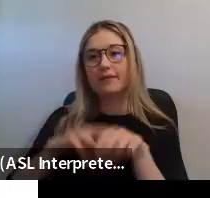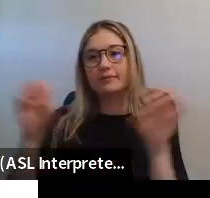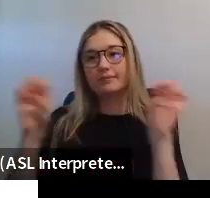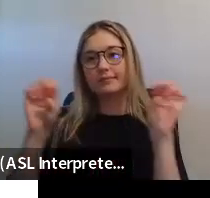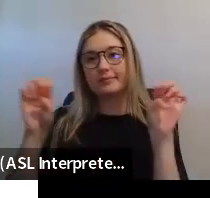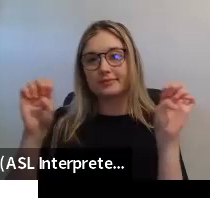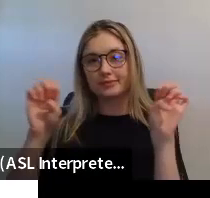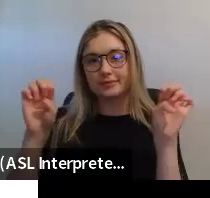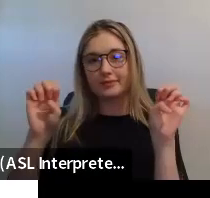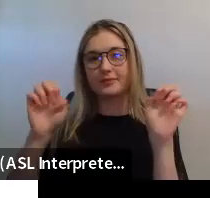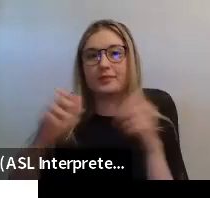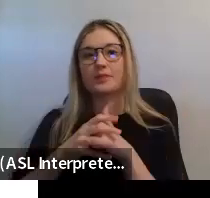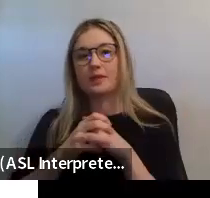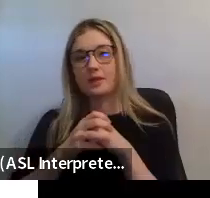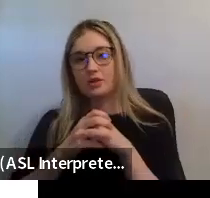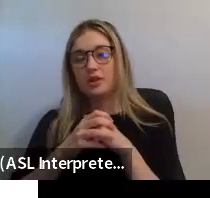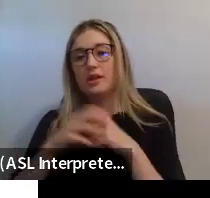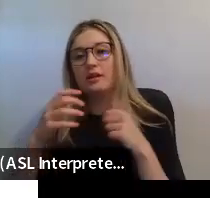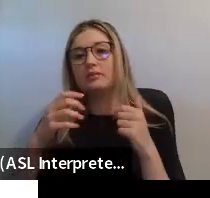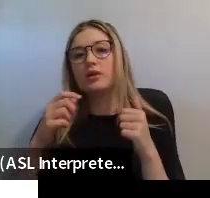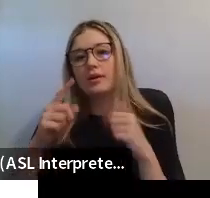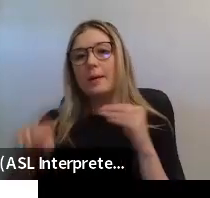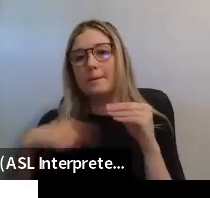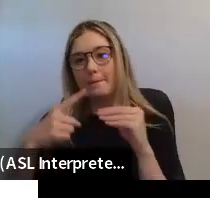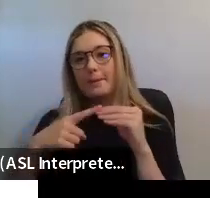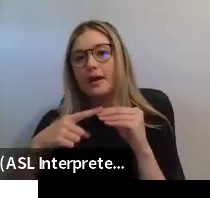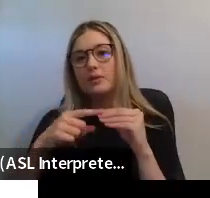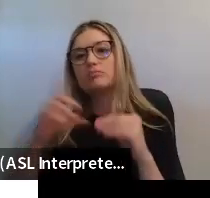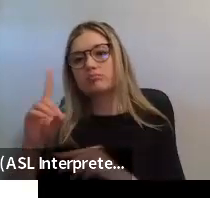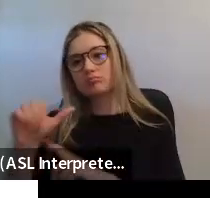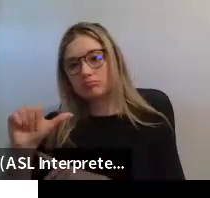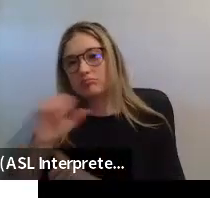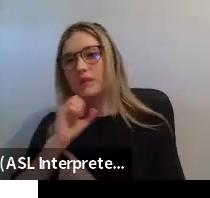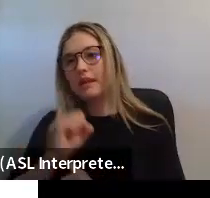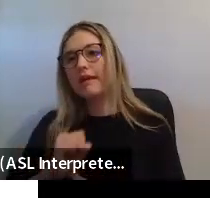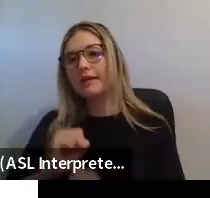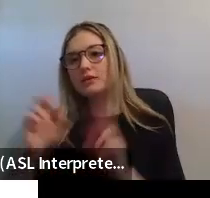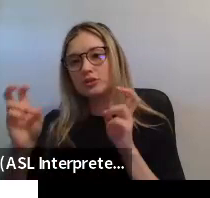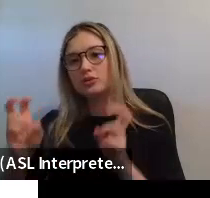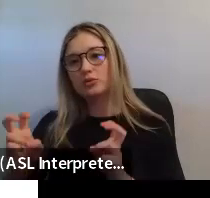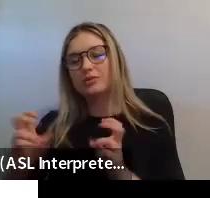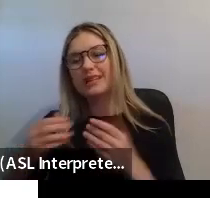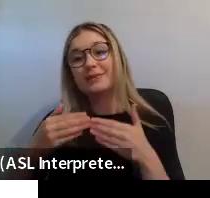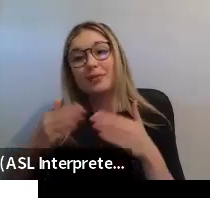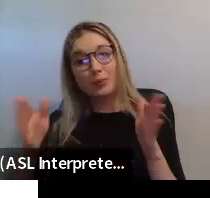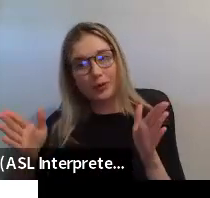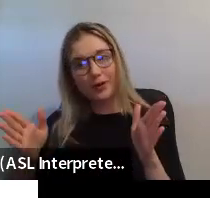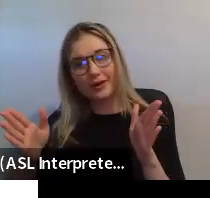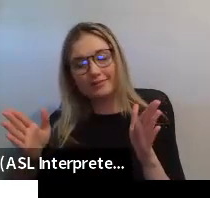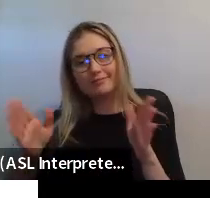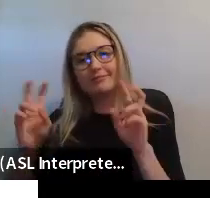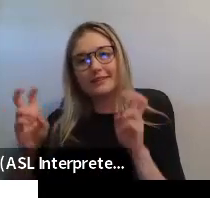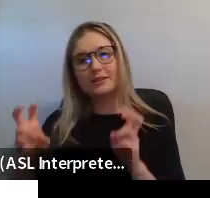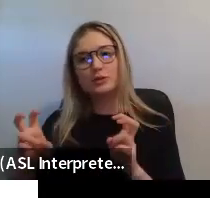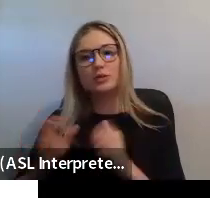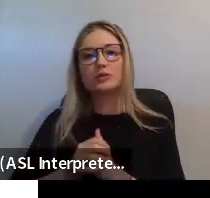Perish, State and national emergency management efforts regarding disability related and or age age related issues.